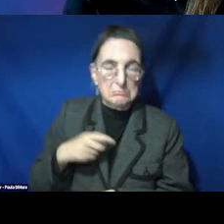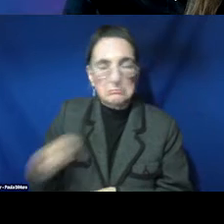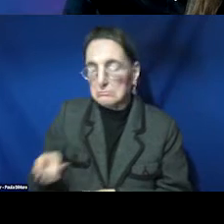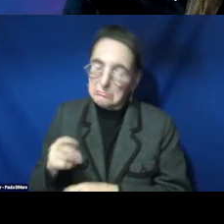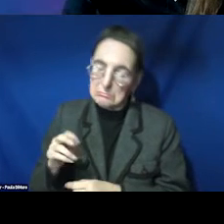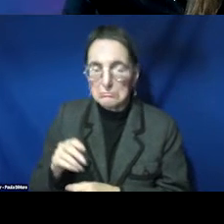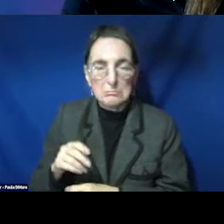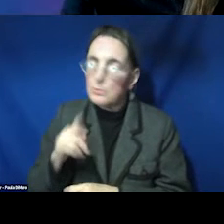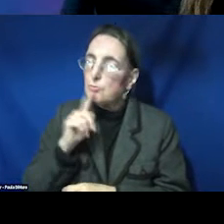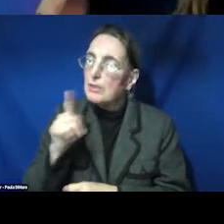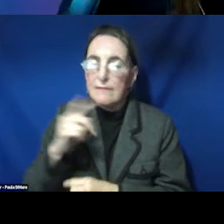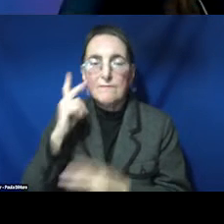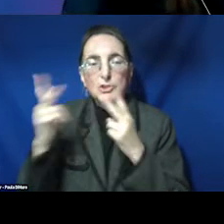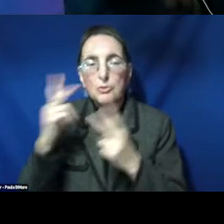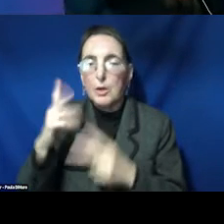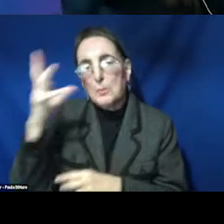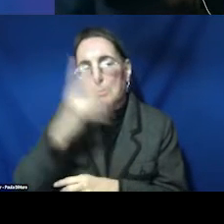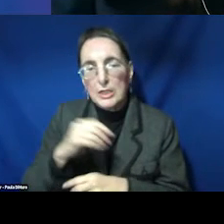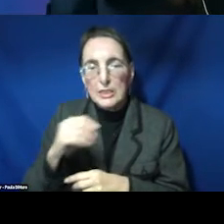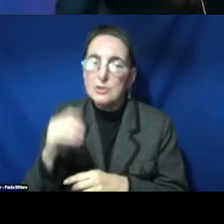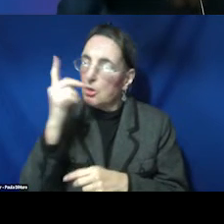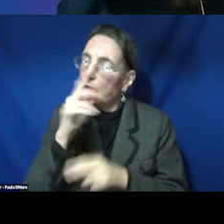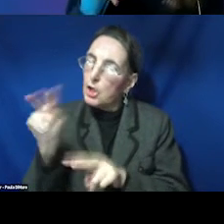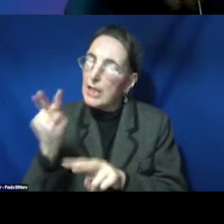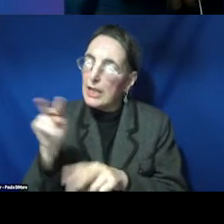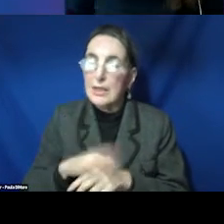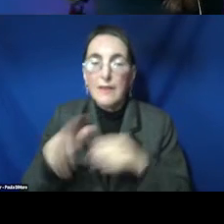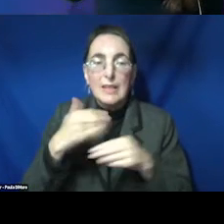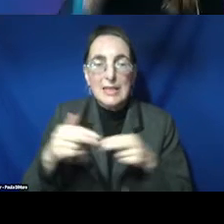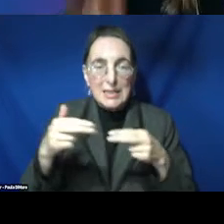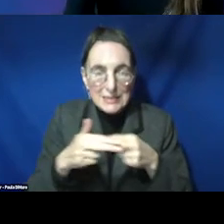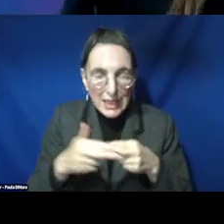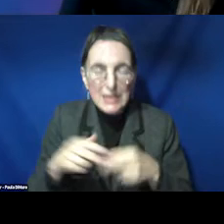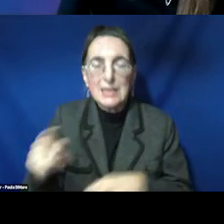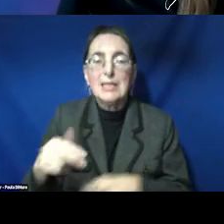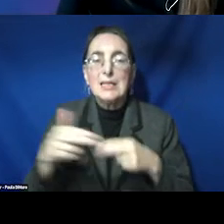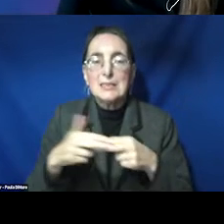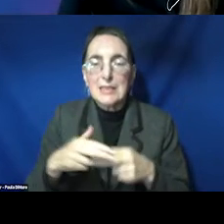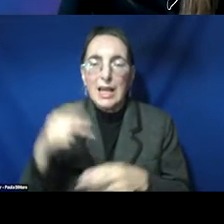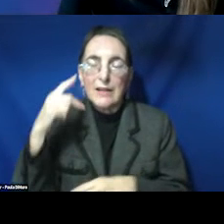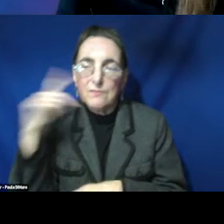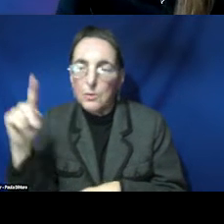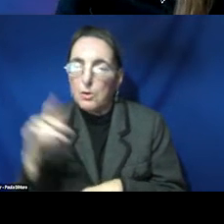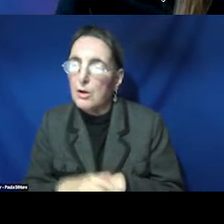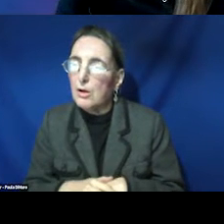So this next slide, I alluded to this earlier, is the slide for resources for LaTeX users. So this is the link.